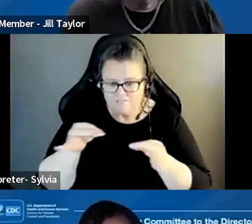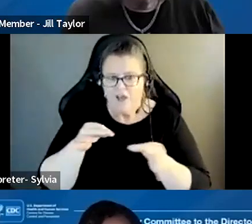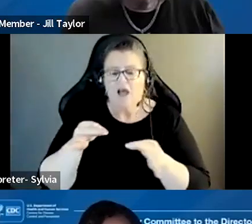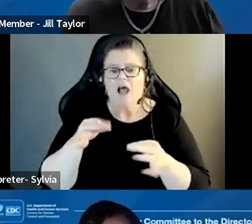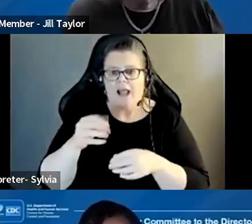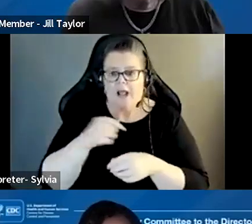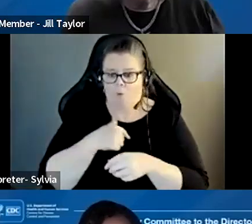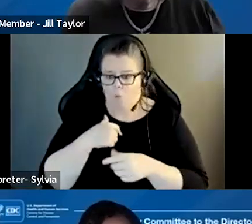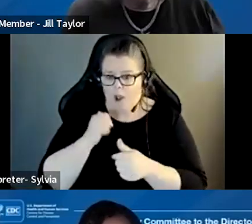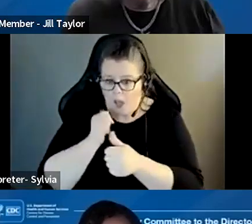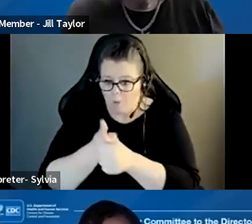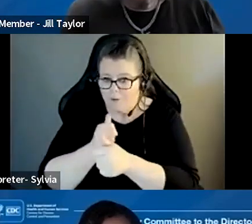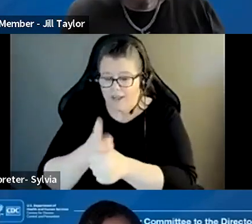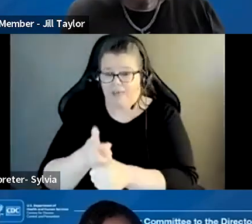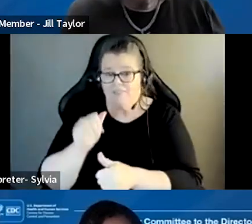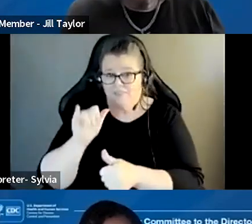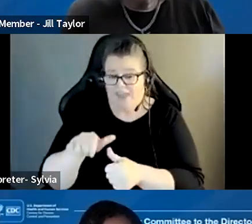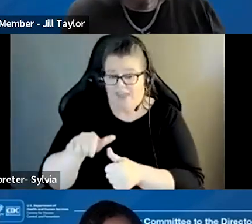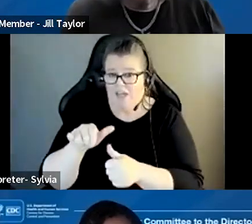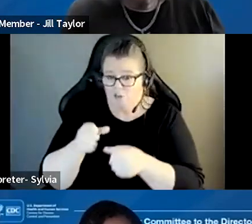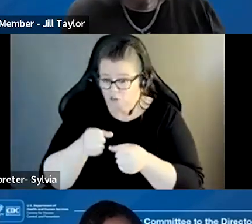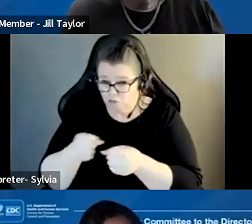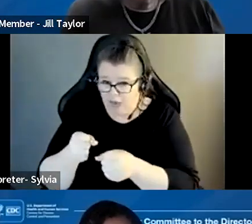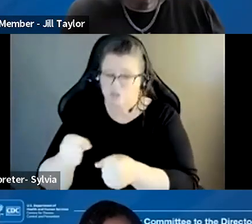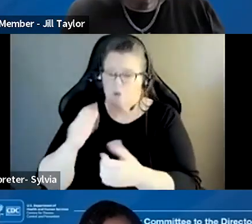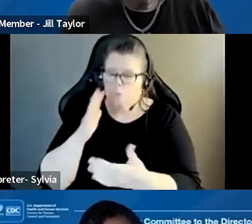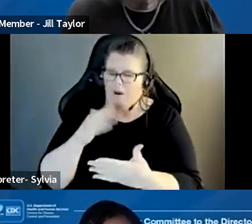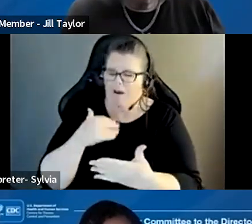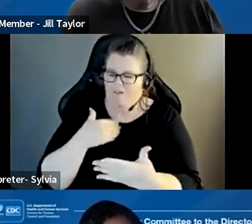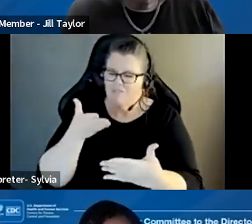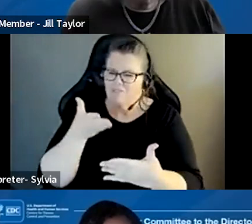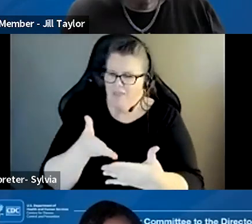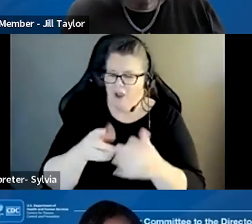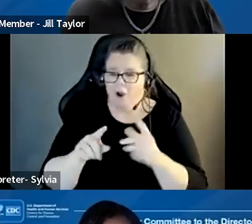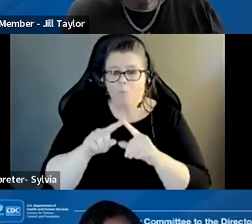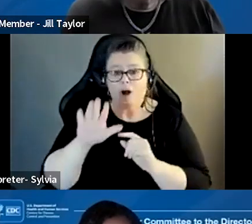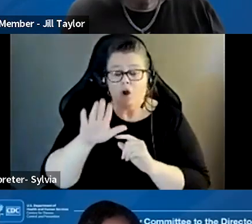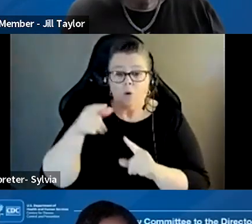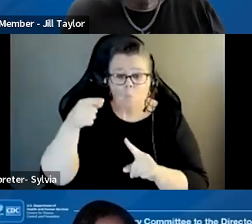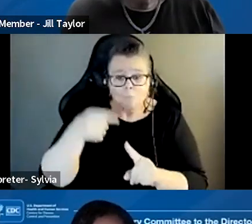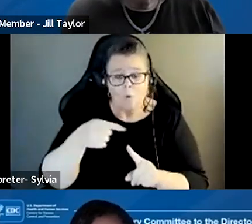that will be -- those will be present there. But your point is that can we have clear objectives